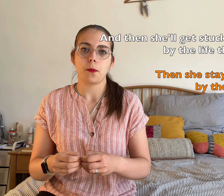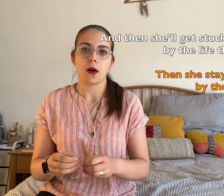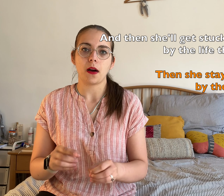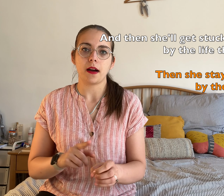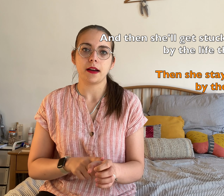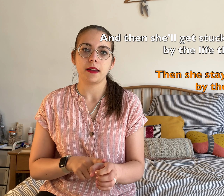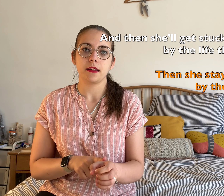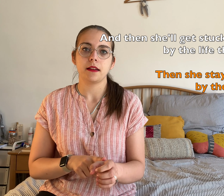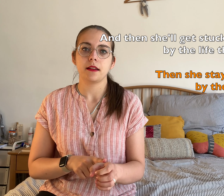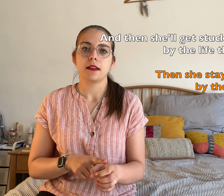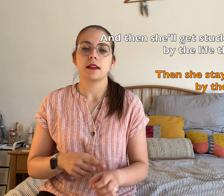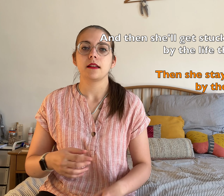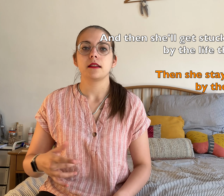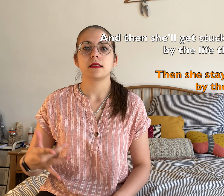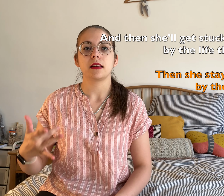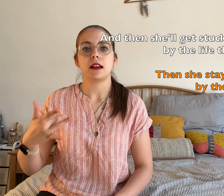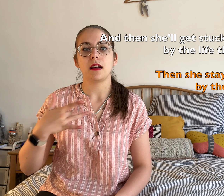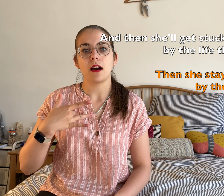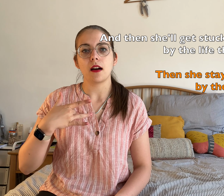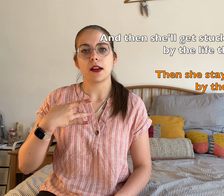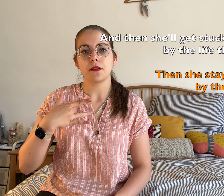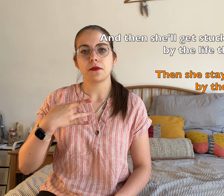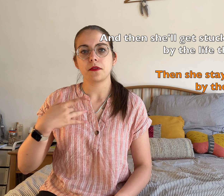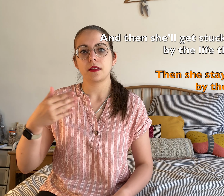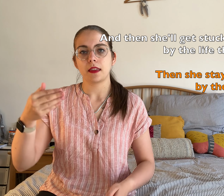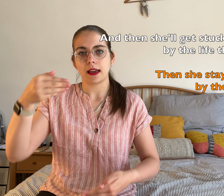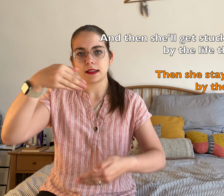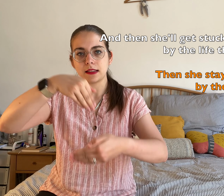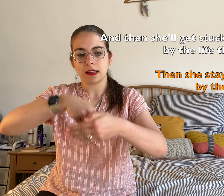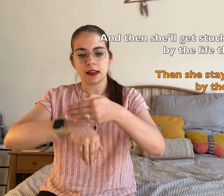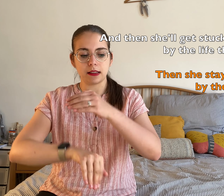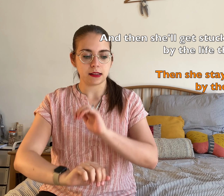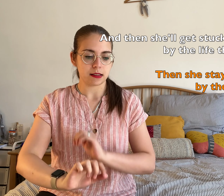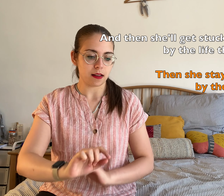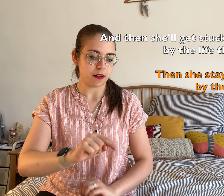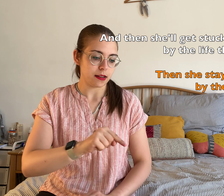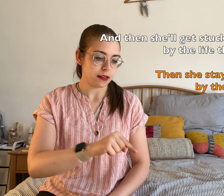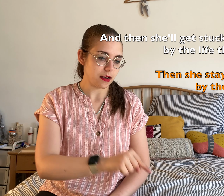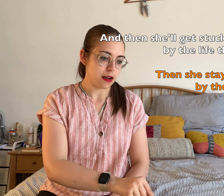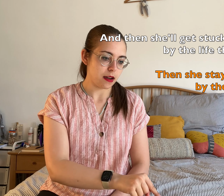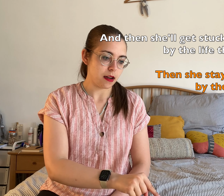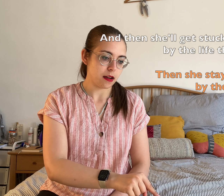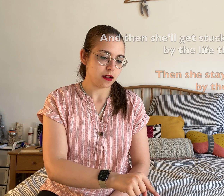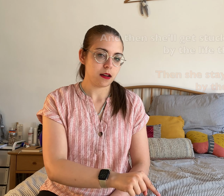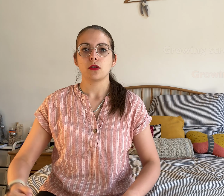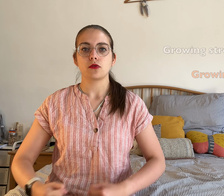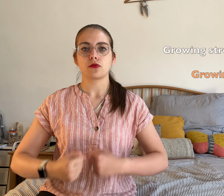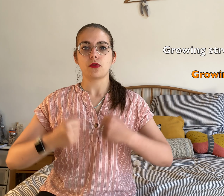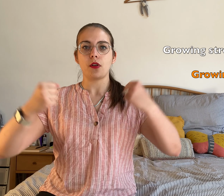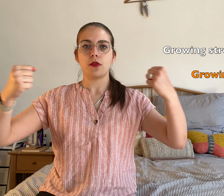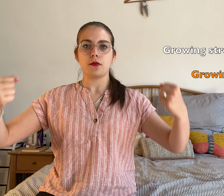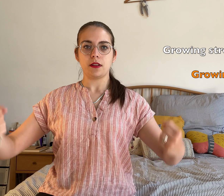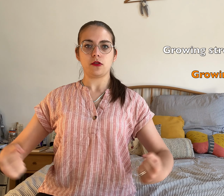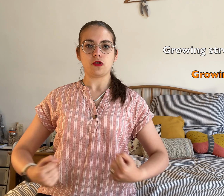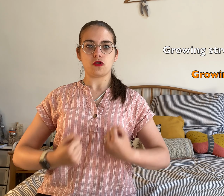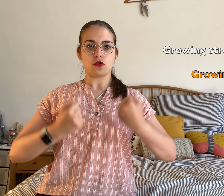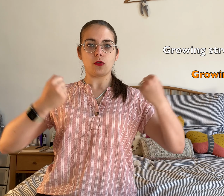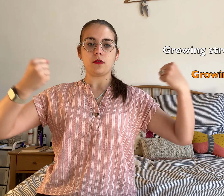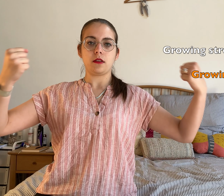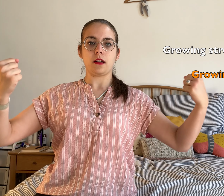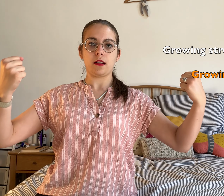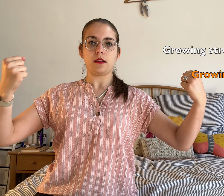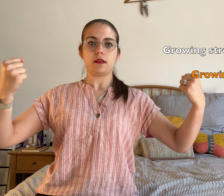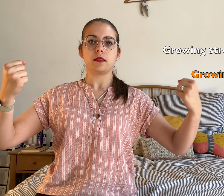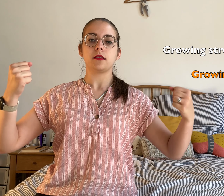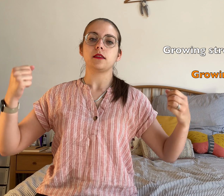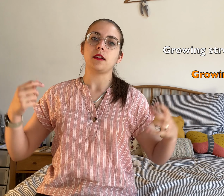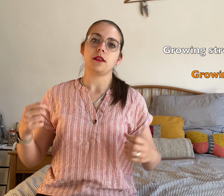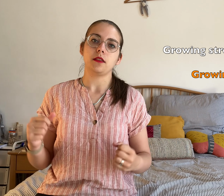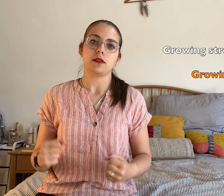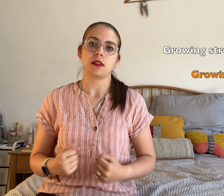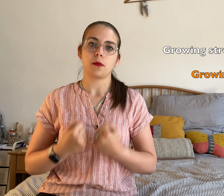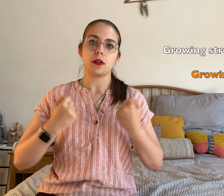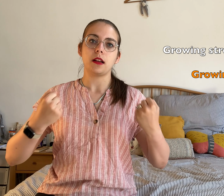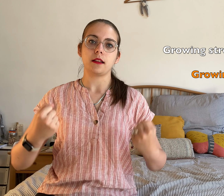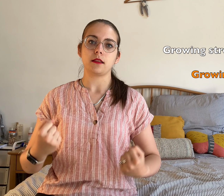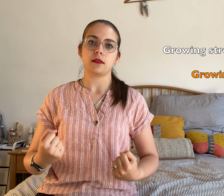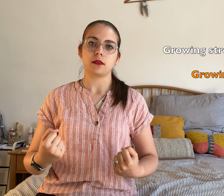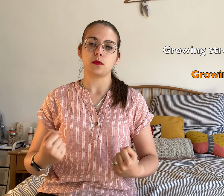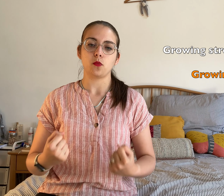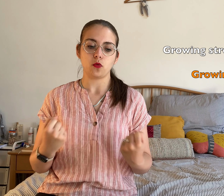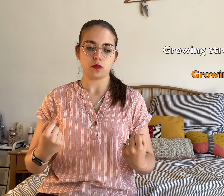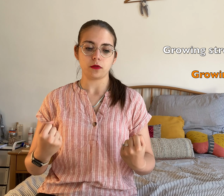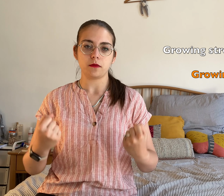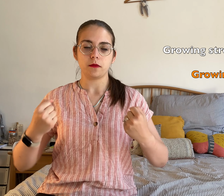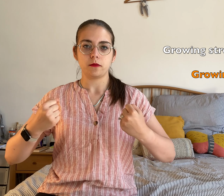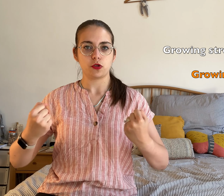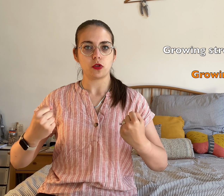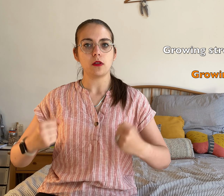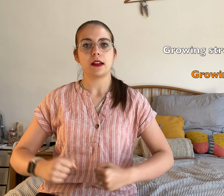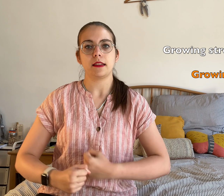by the life that's inside her. Growing stronger" so you start with like a small strong and then